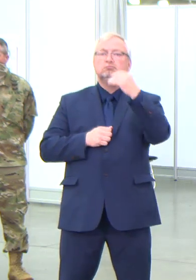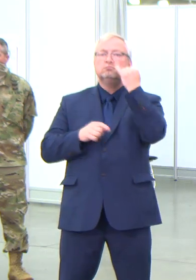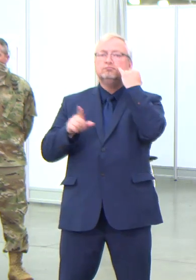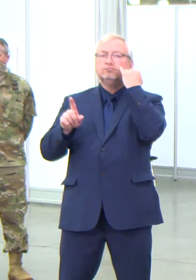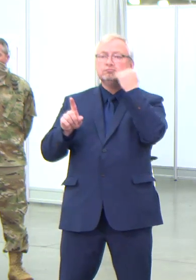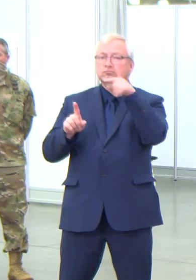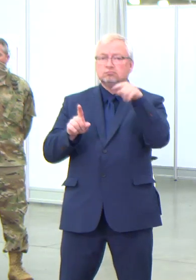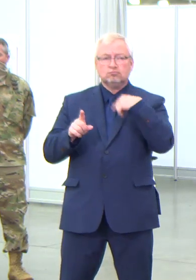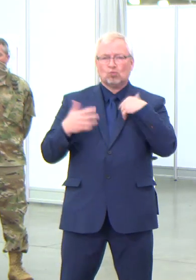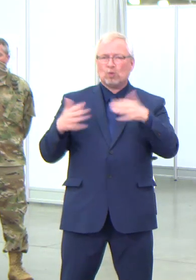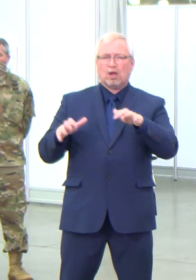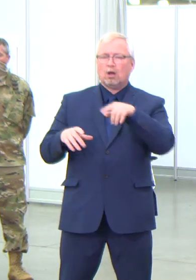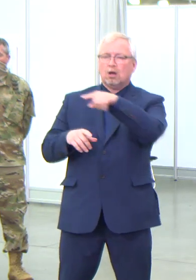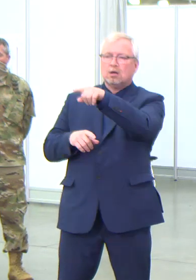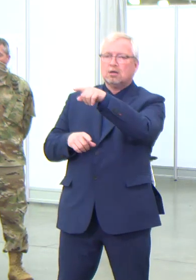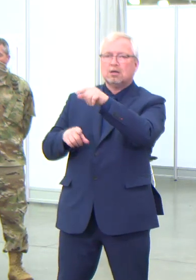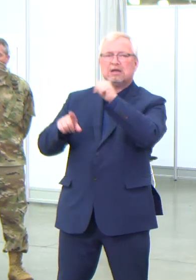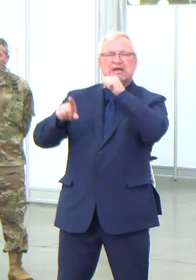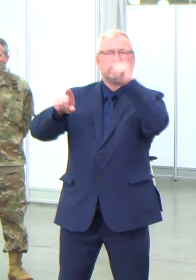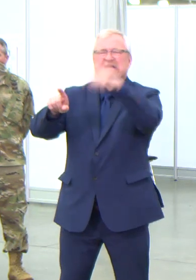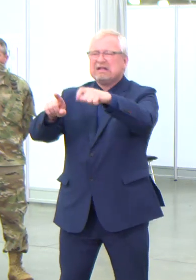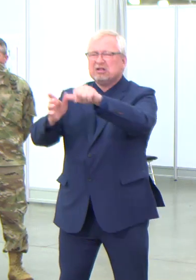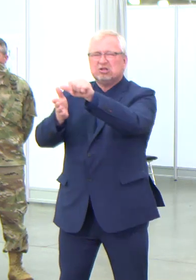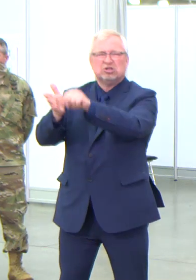as I described, that we are planning